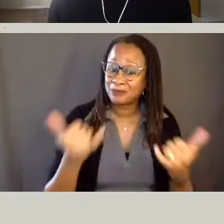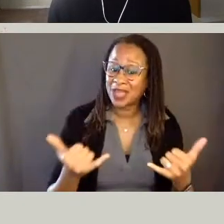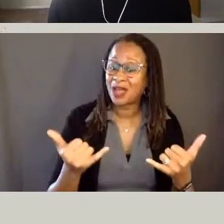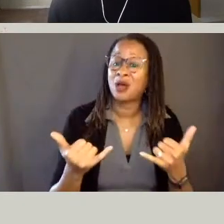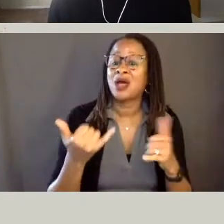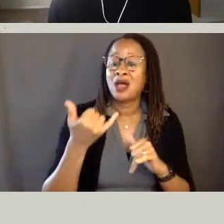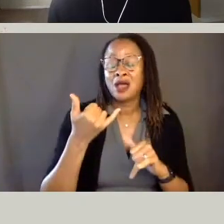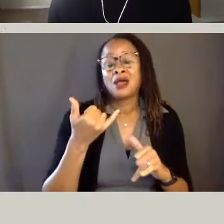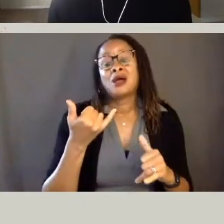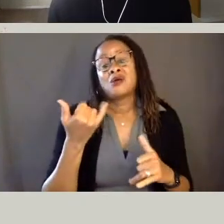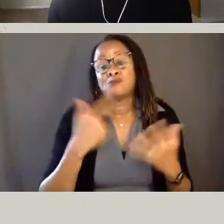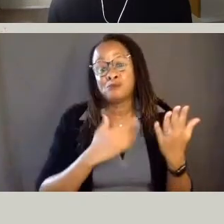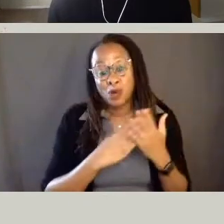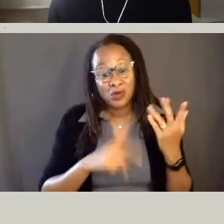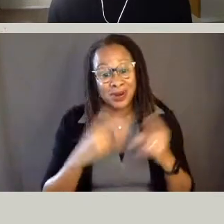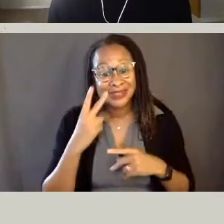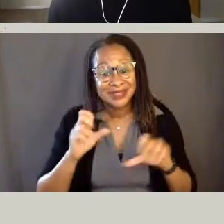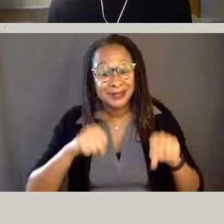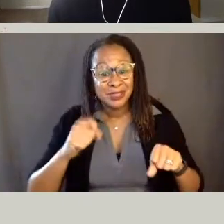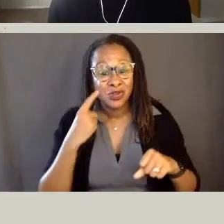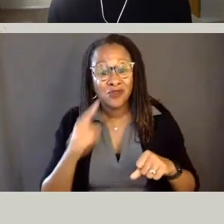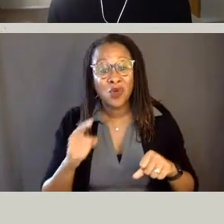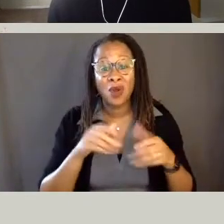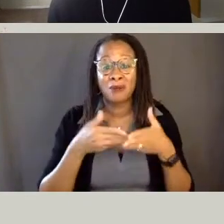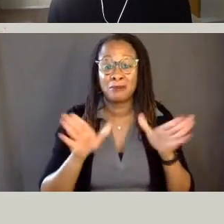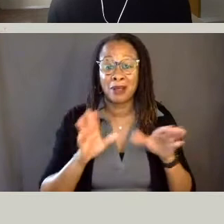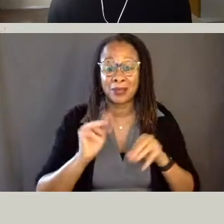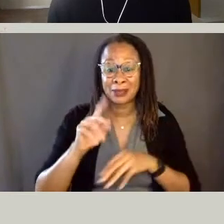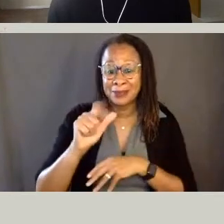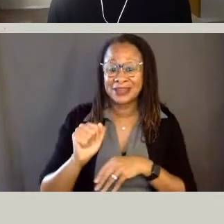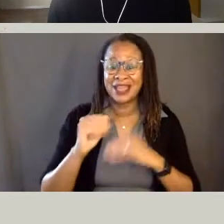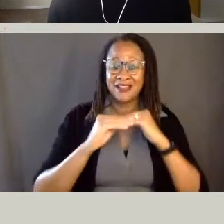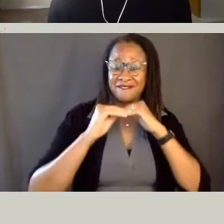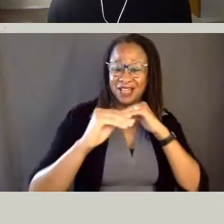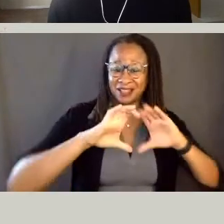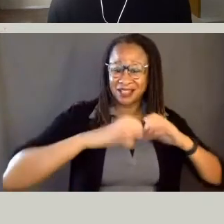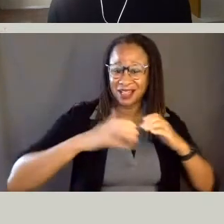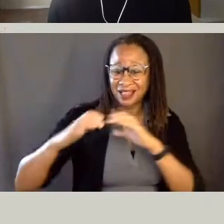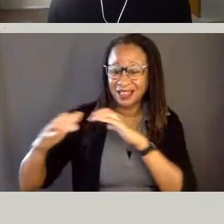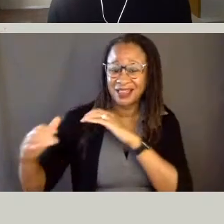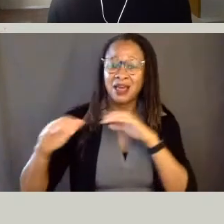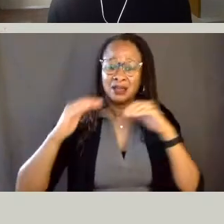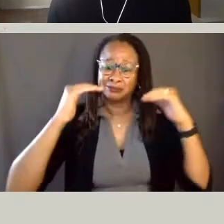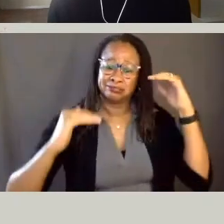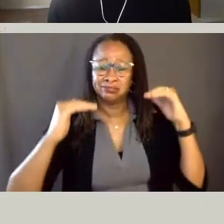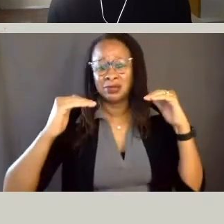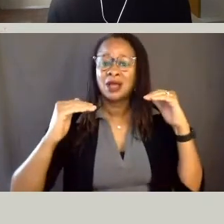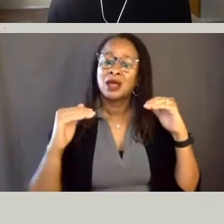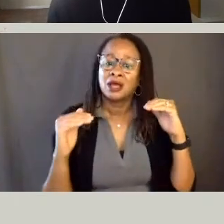you know, part of what I see the potentials of public media is to also flatten the class divisions within our field. I mean, we can't deny that documentary,